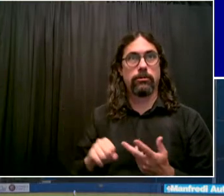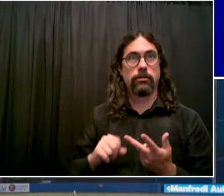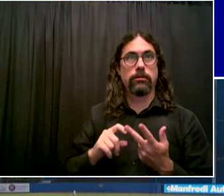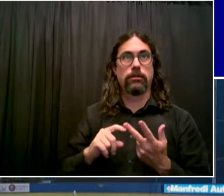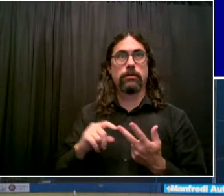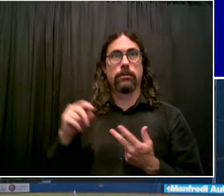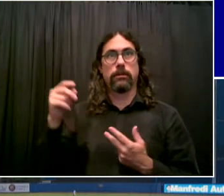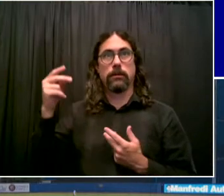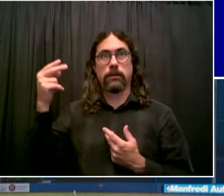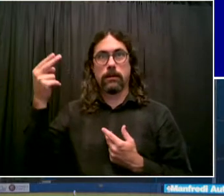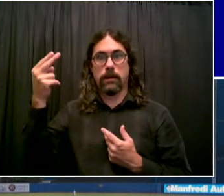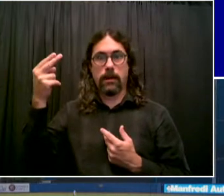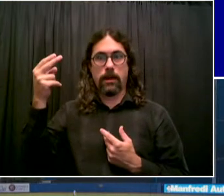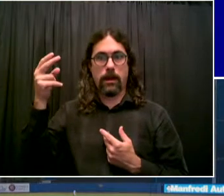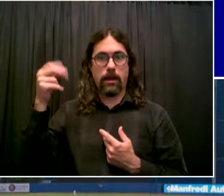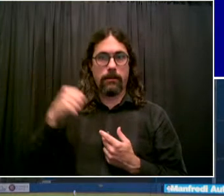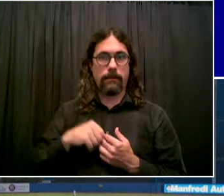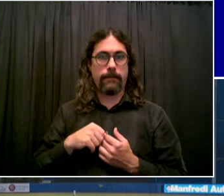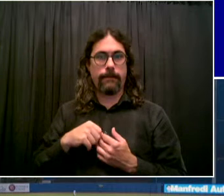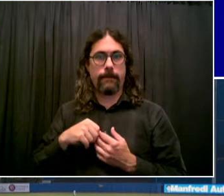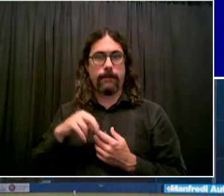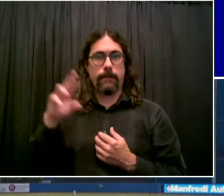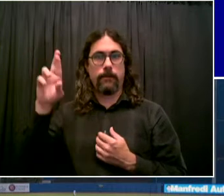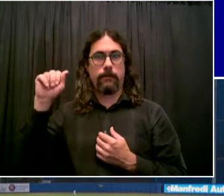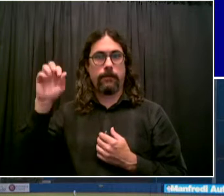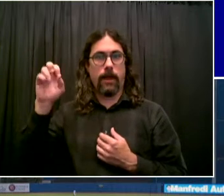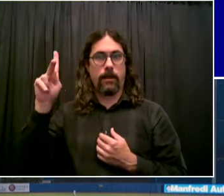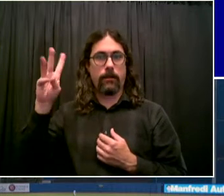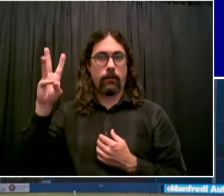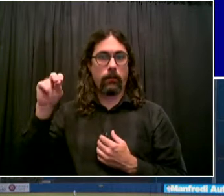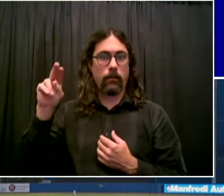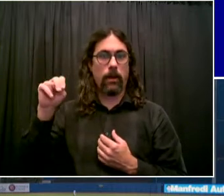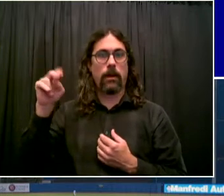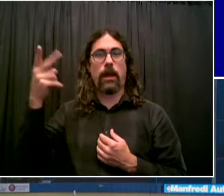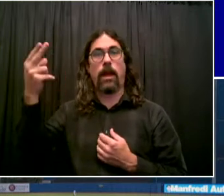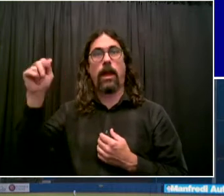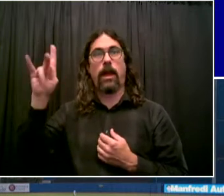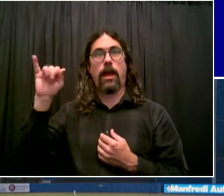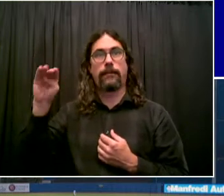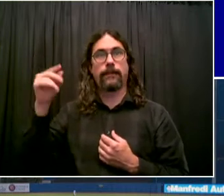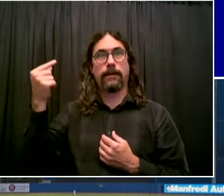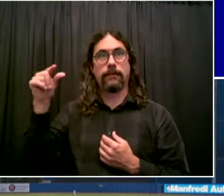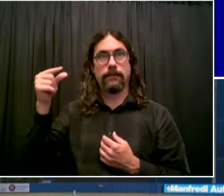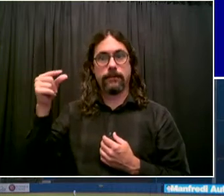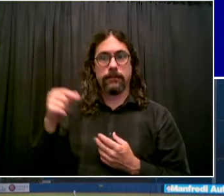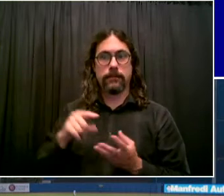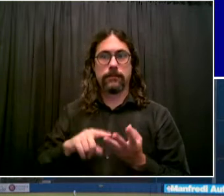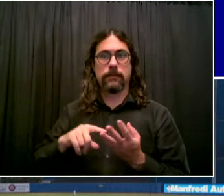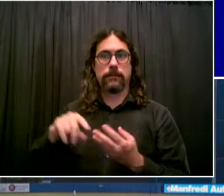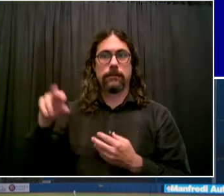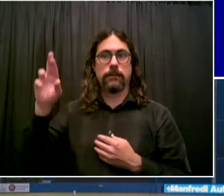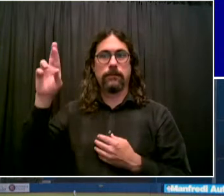CHILLOUT, FORCE